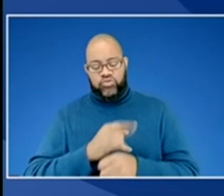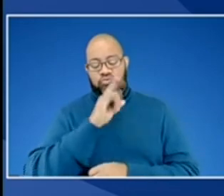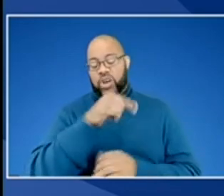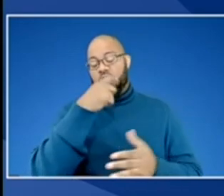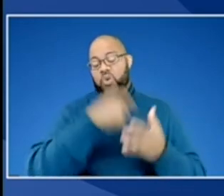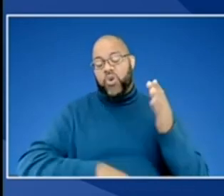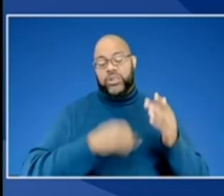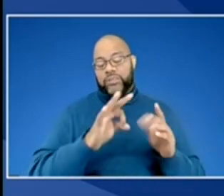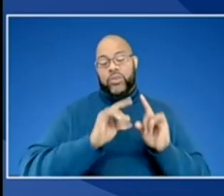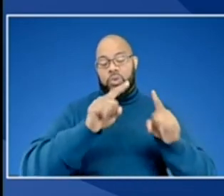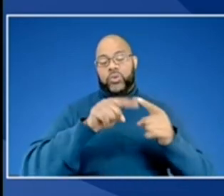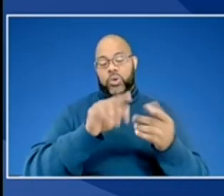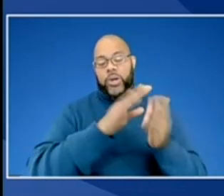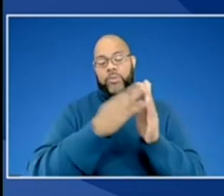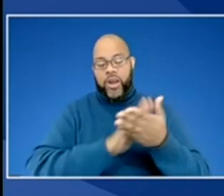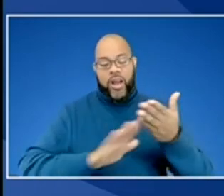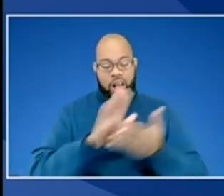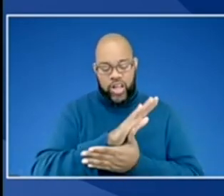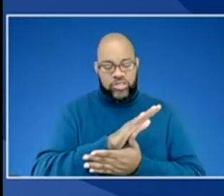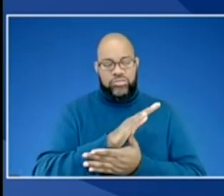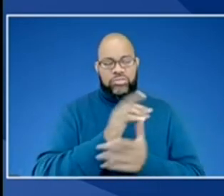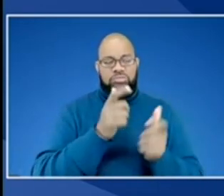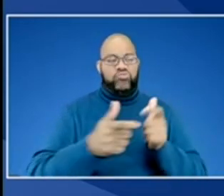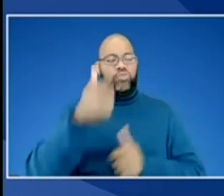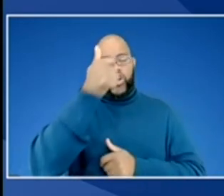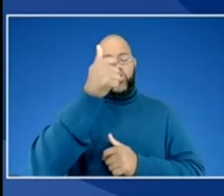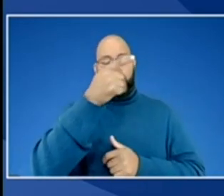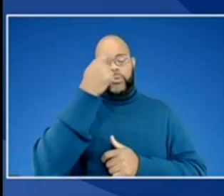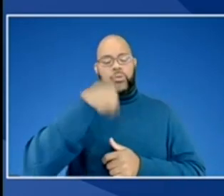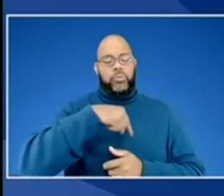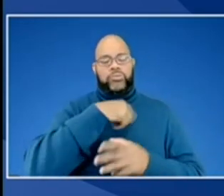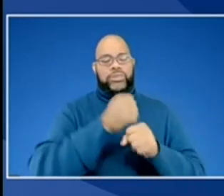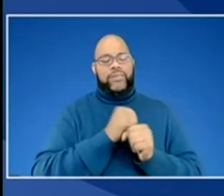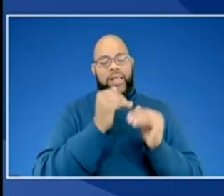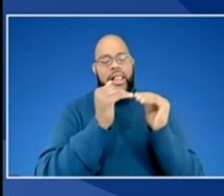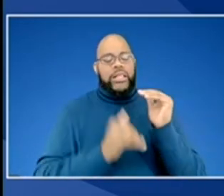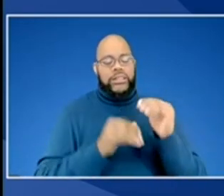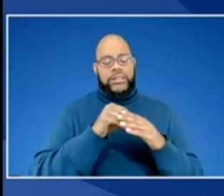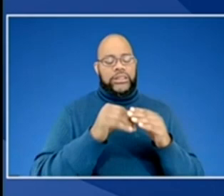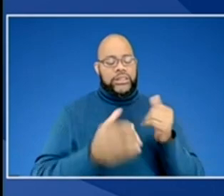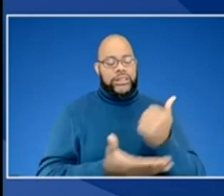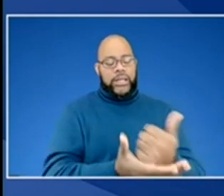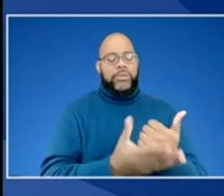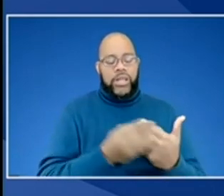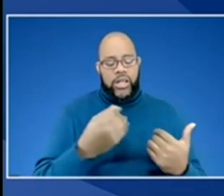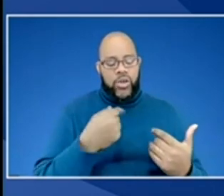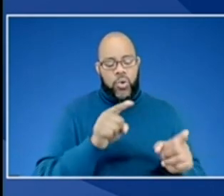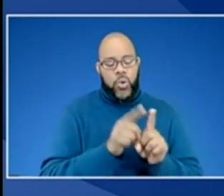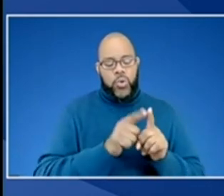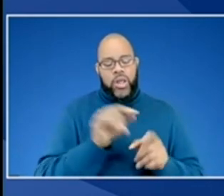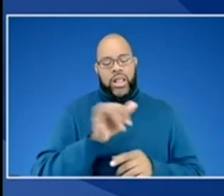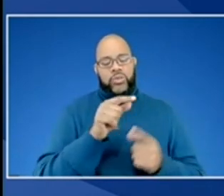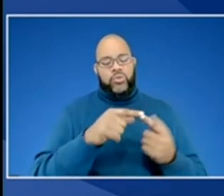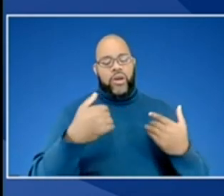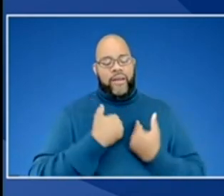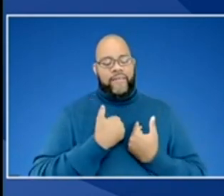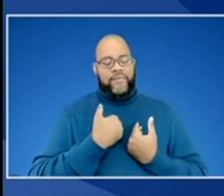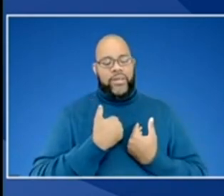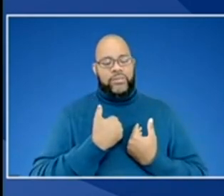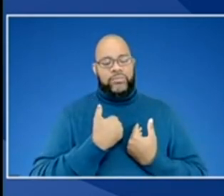community college is greater because we receive less in assistance and are also likely to have- are less, much less likely